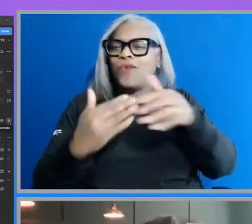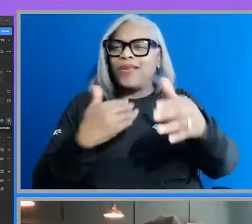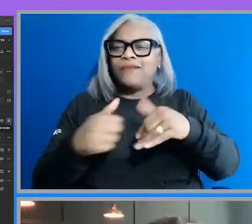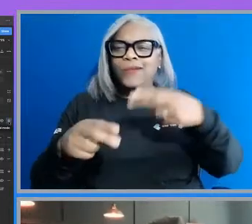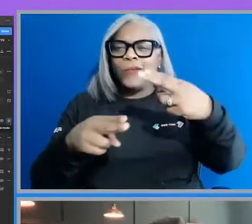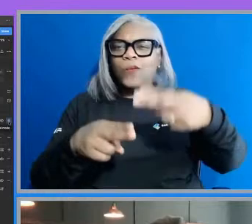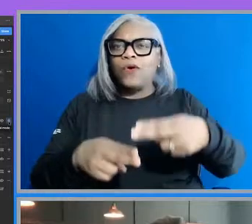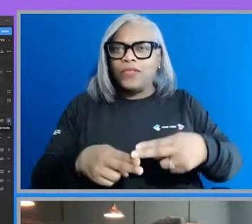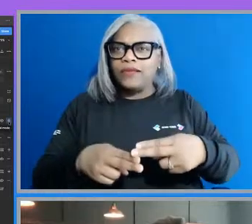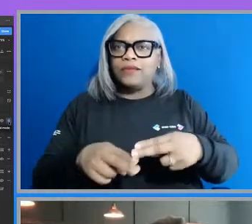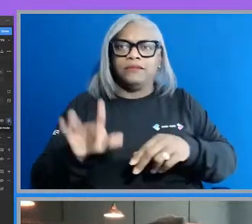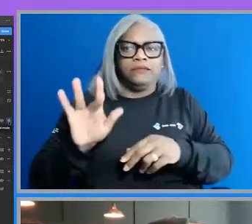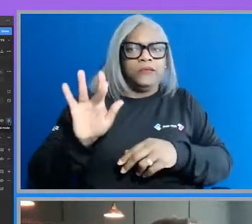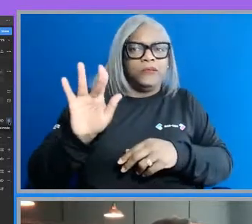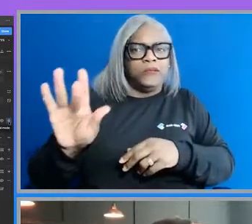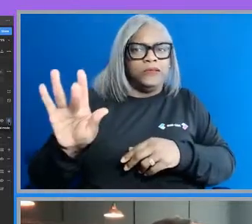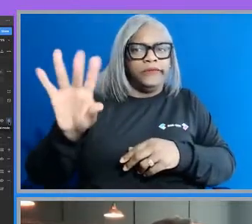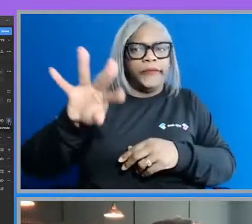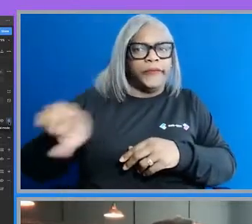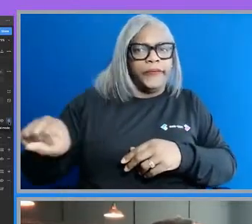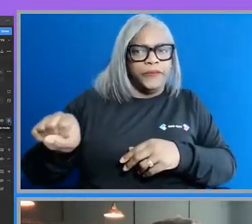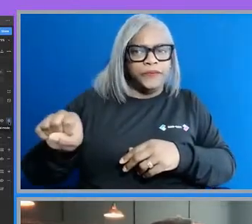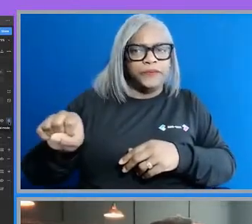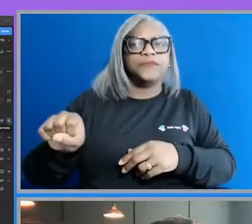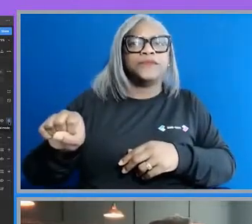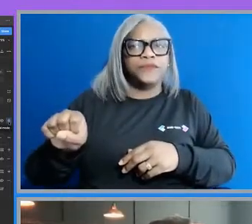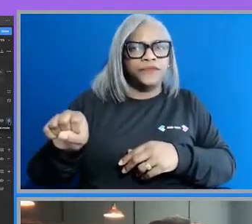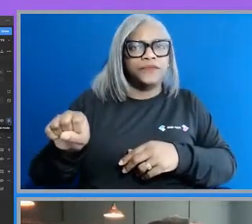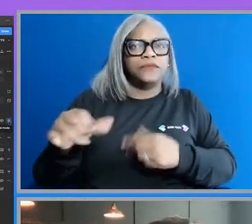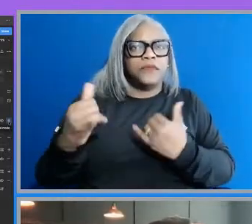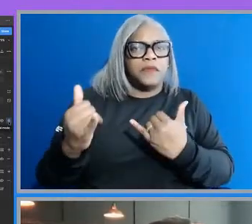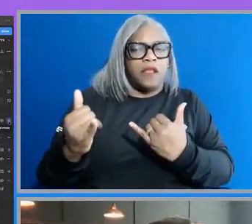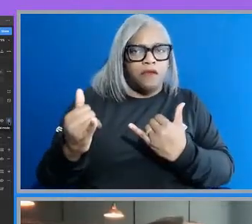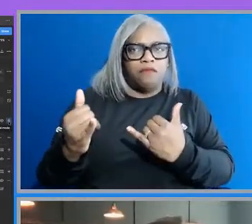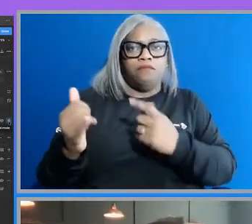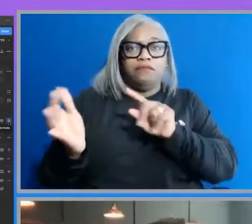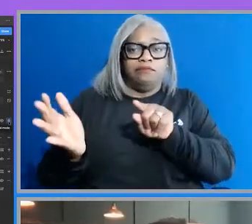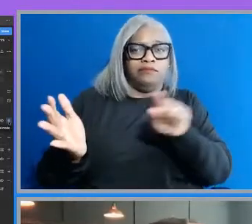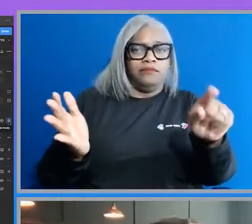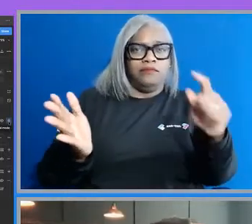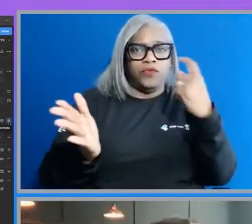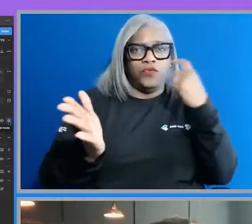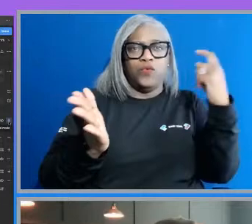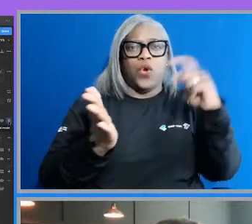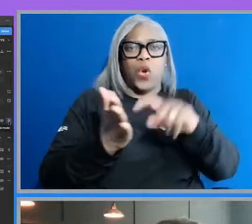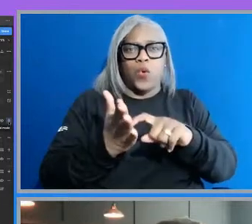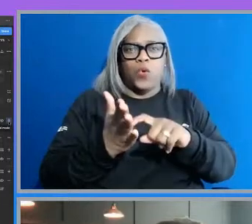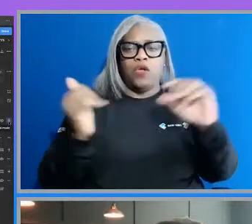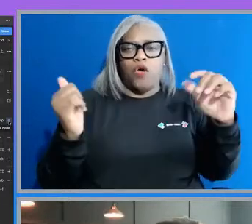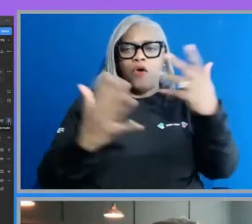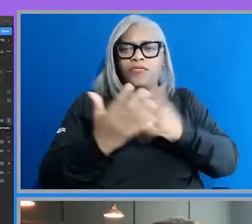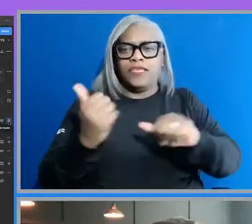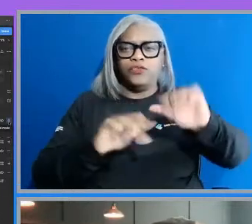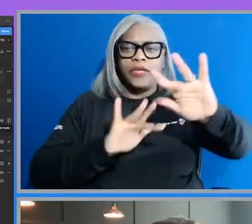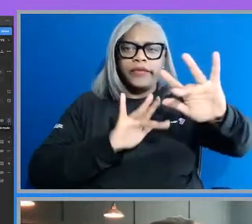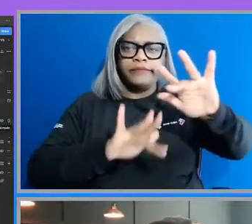can remove the blend mode. So when I remove the blend mode, you should see all the interactive elements. And I'm